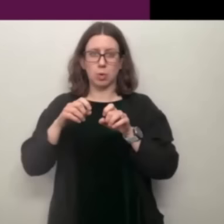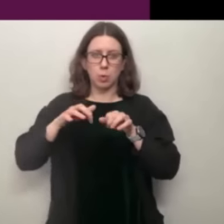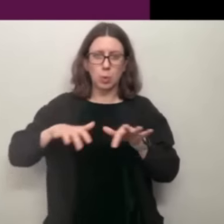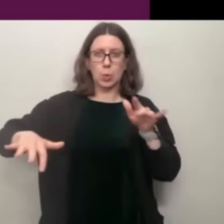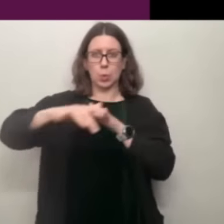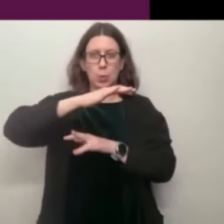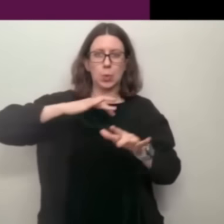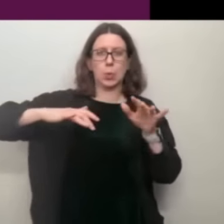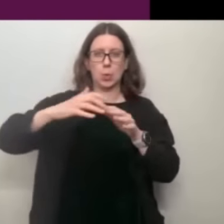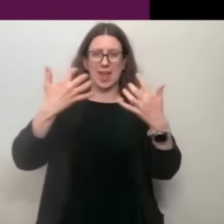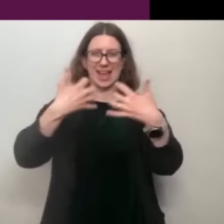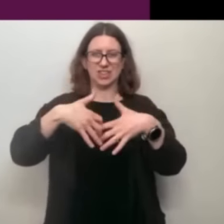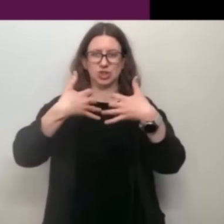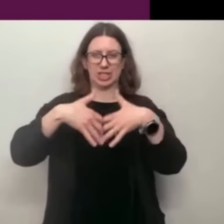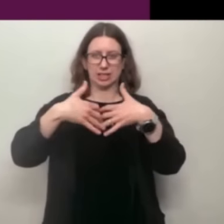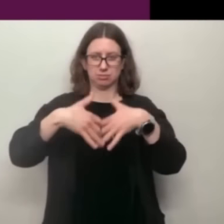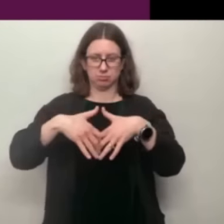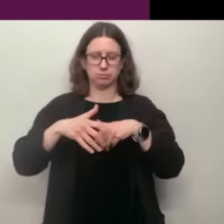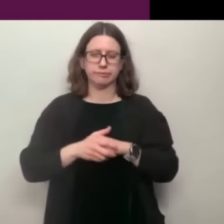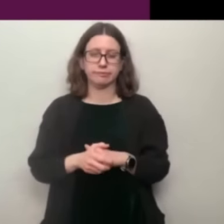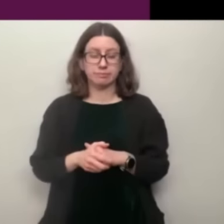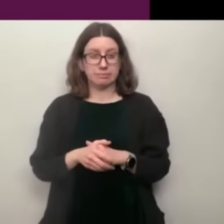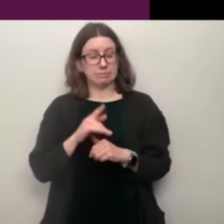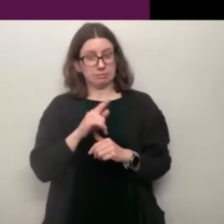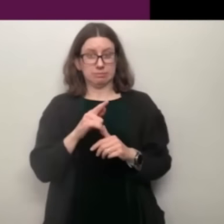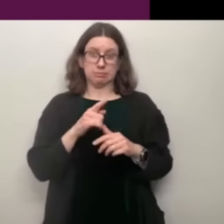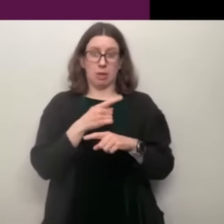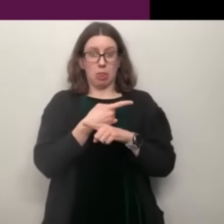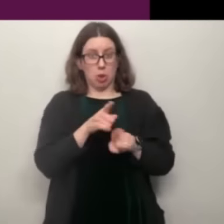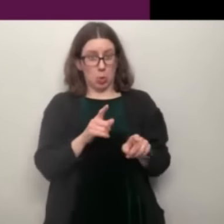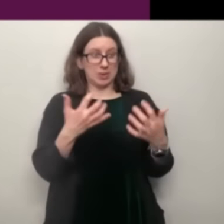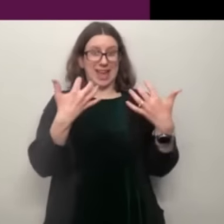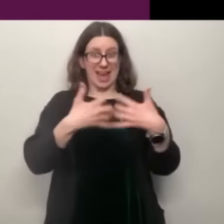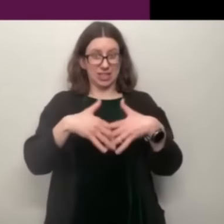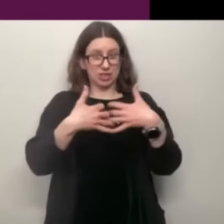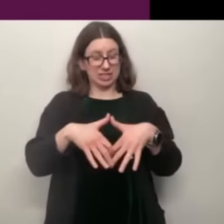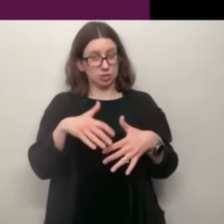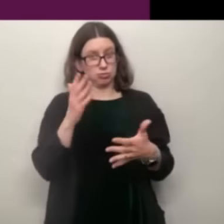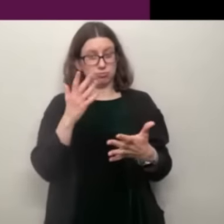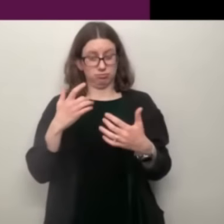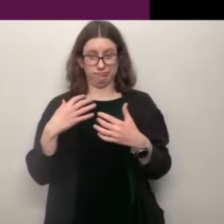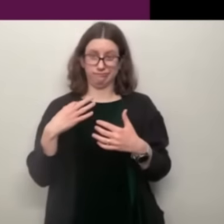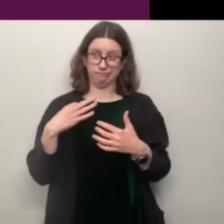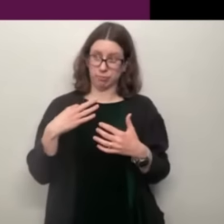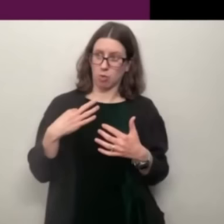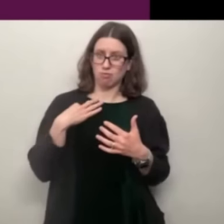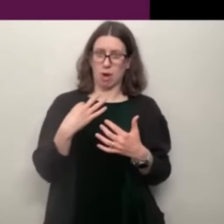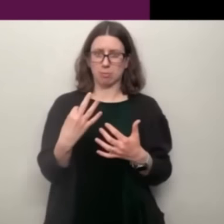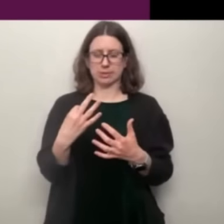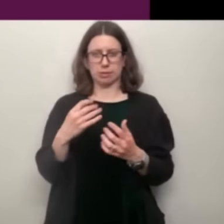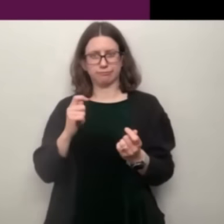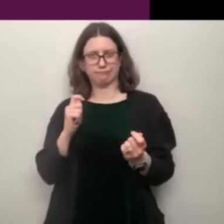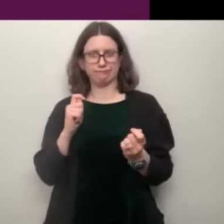These huge engines were a significant step forward in terms of the product produced by the company